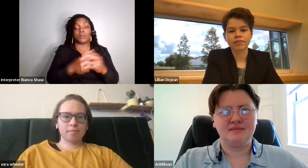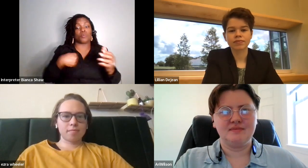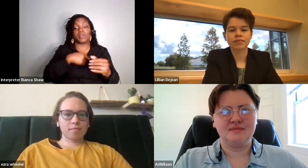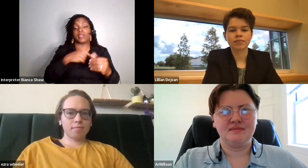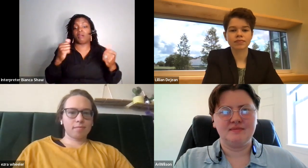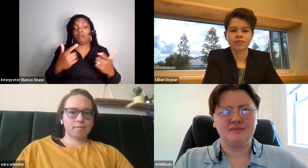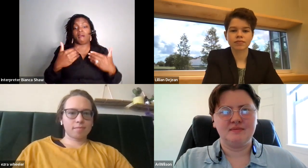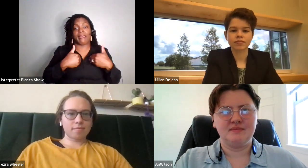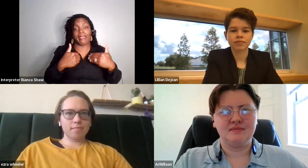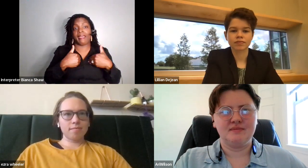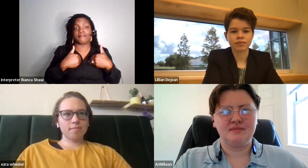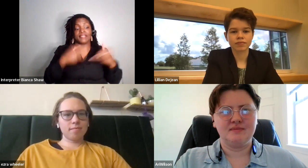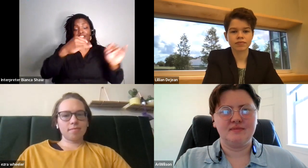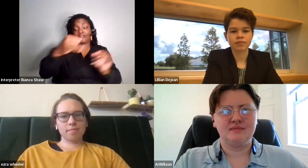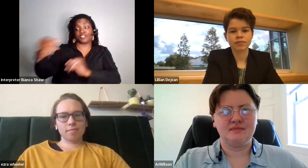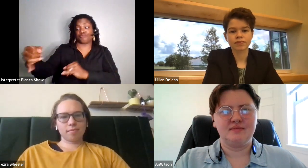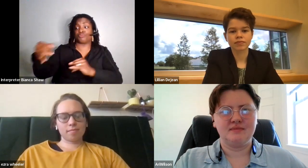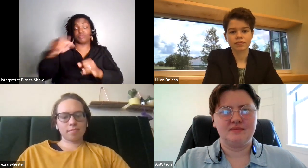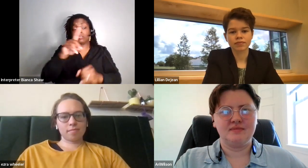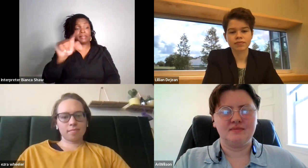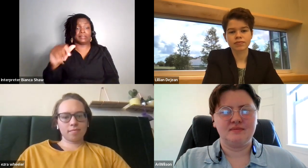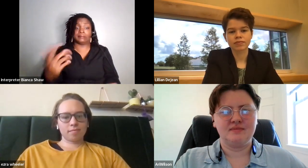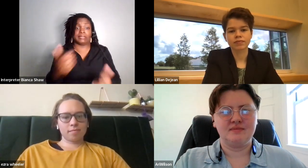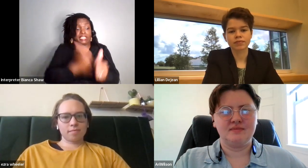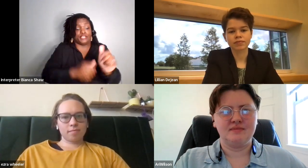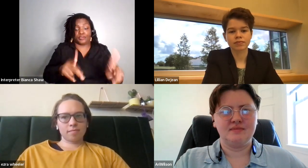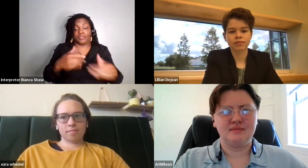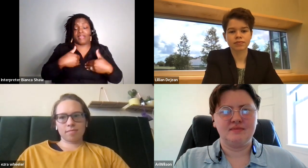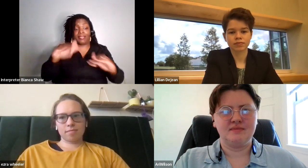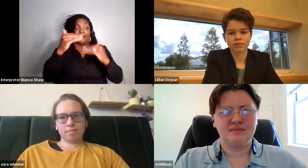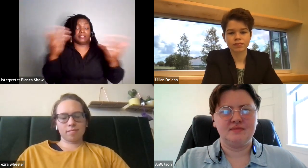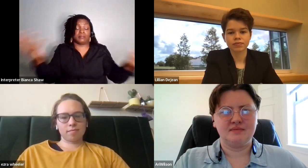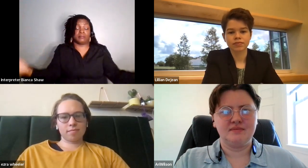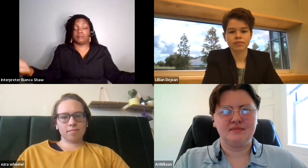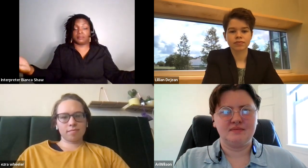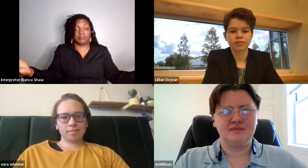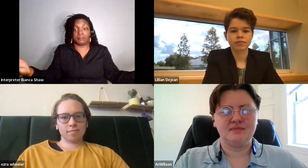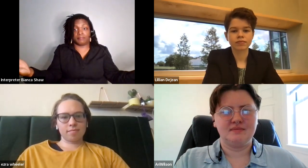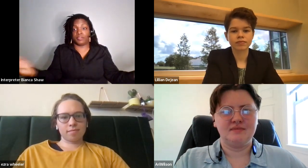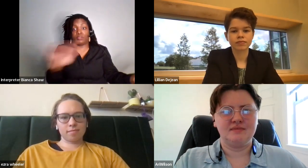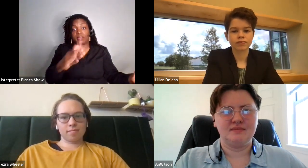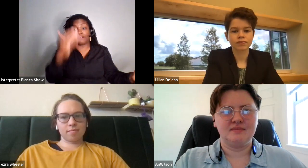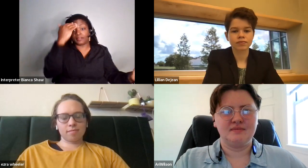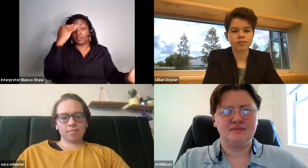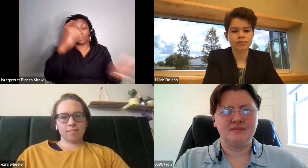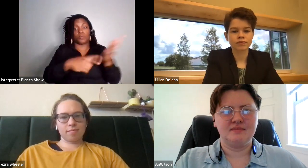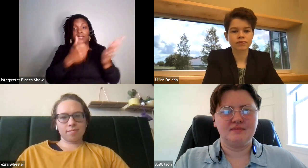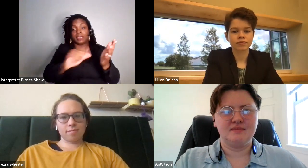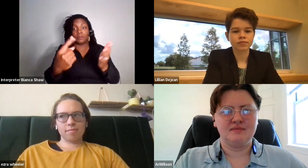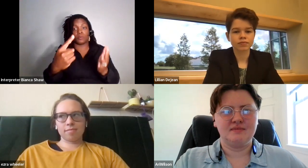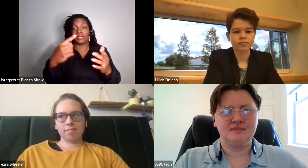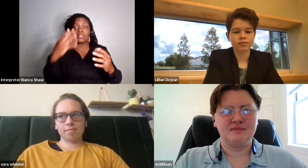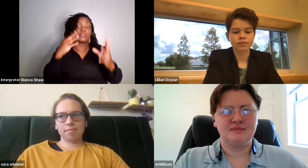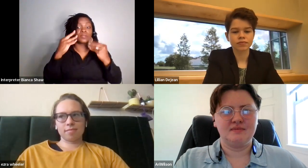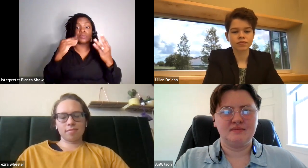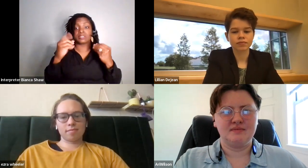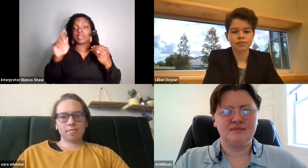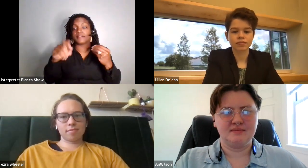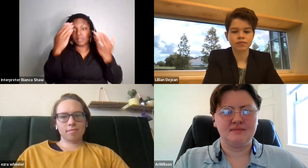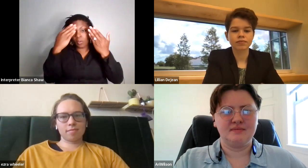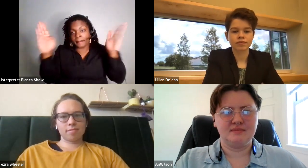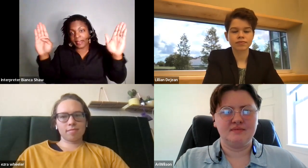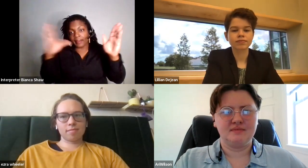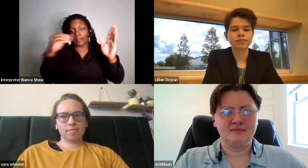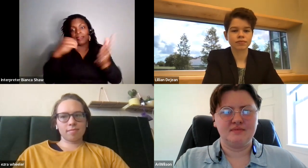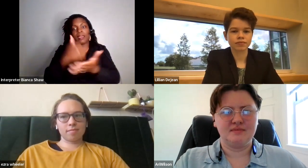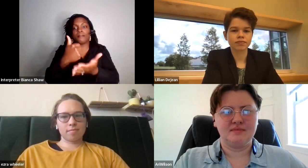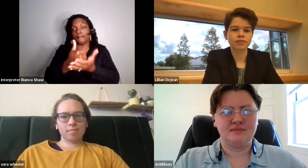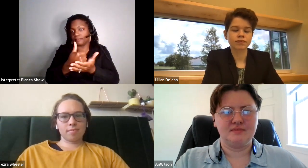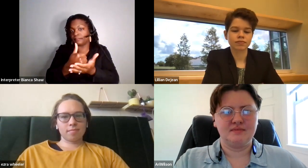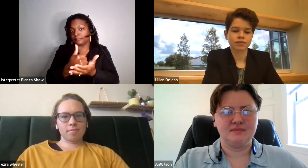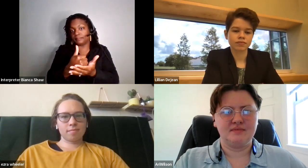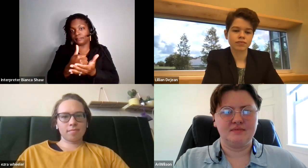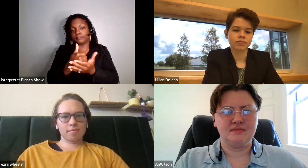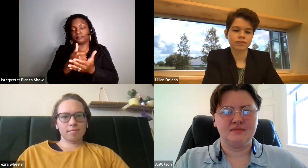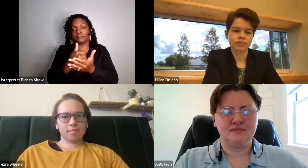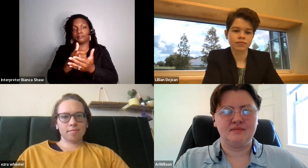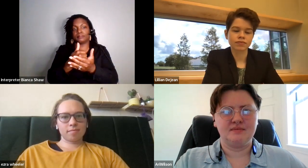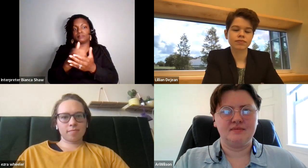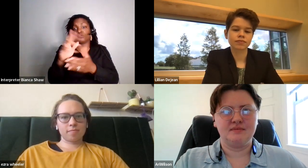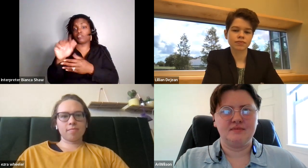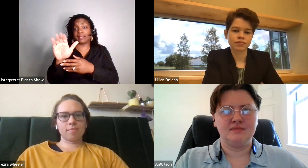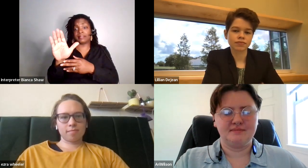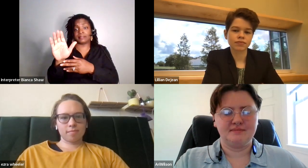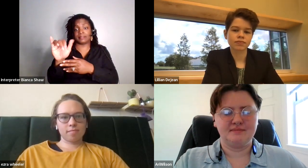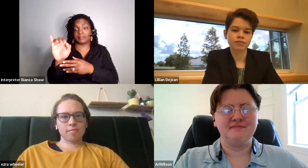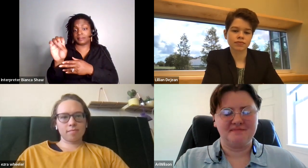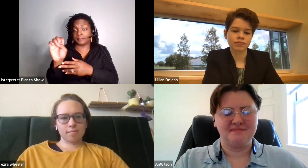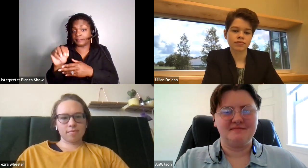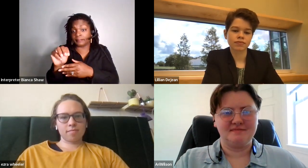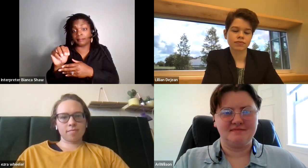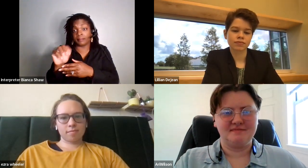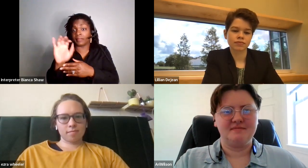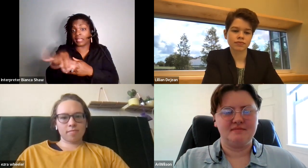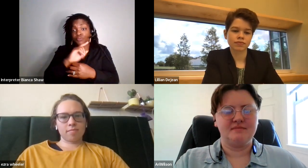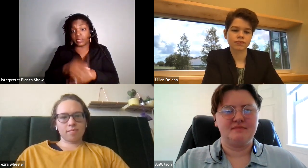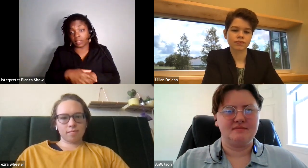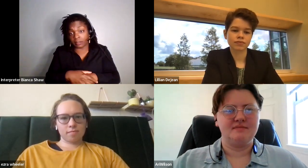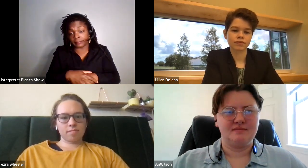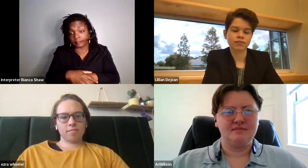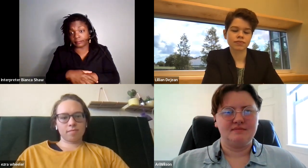And it's just you know you never know what someone's going through, you know. so you just you gotta be open minded and and helpful, and racism is real and We could definitely use a lot of allies